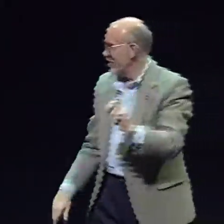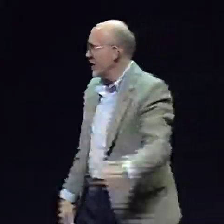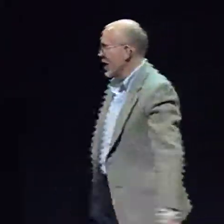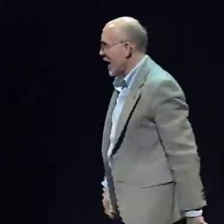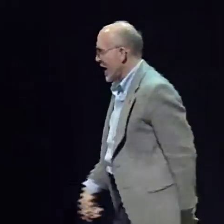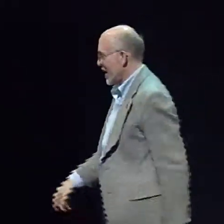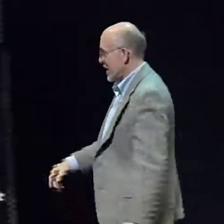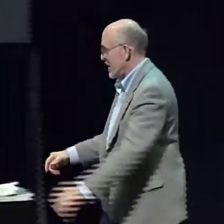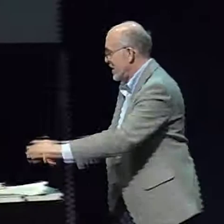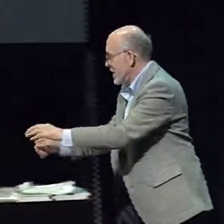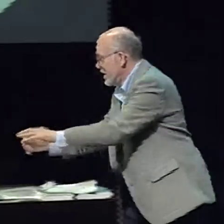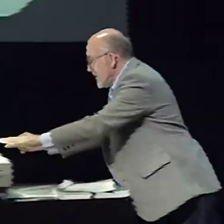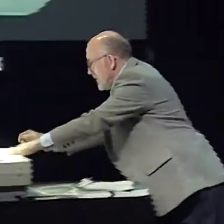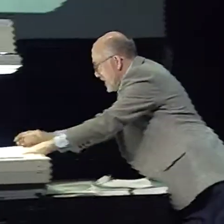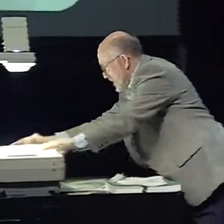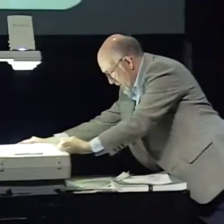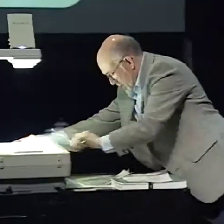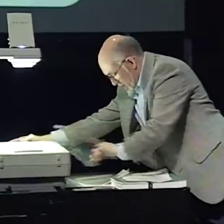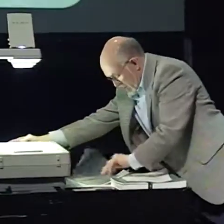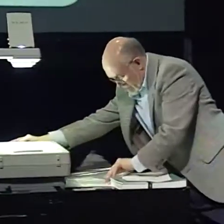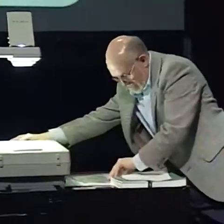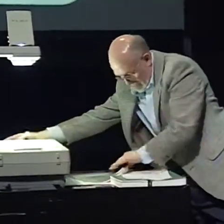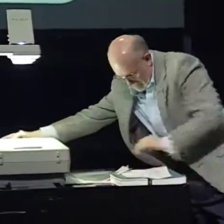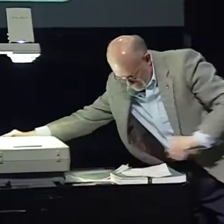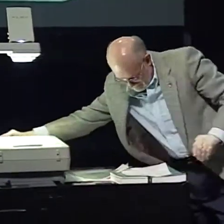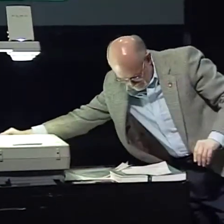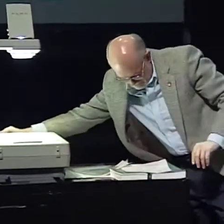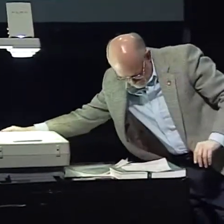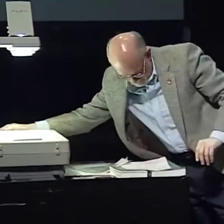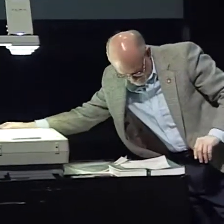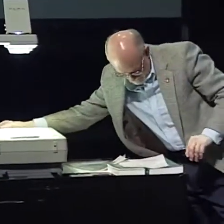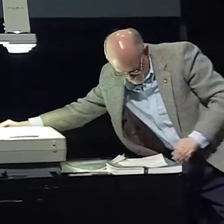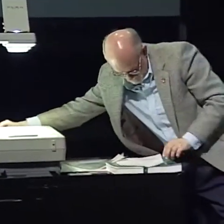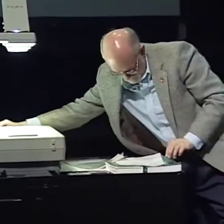AND THEN WHAT YOU WANT THE AUDIENCE TO TAKE AWAY FROM THAT.